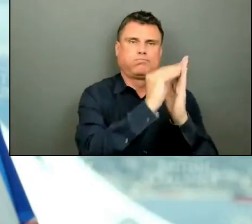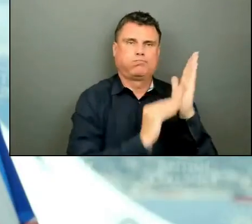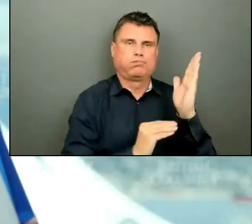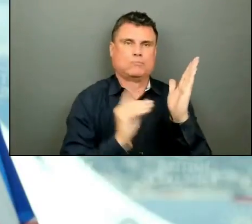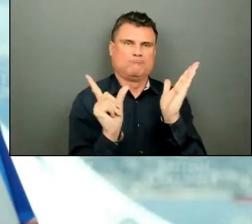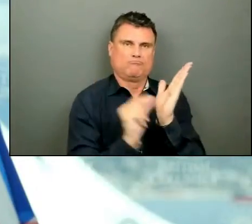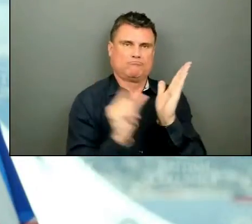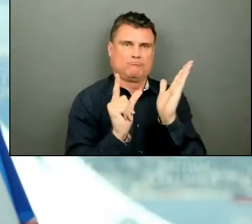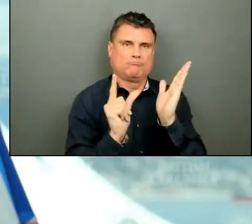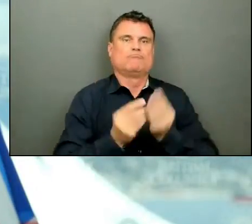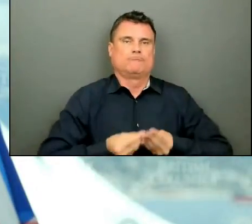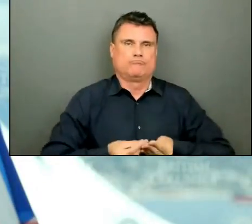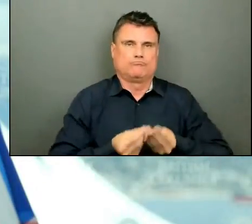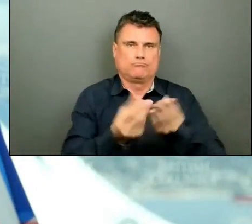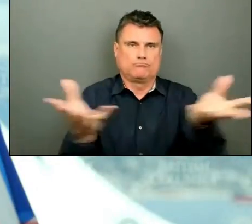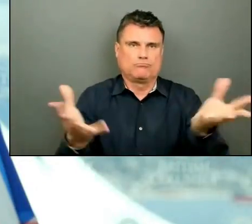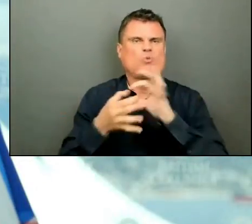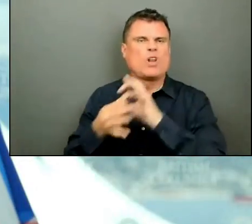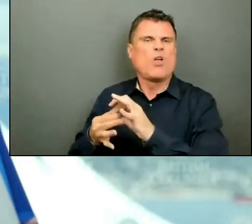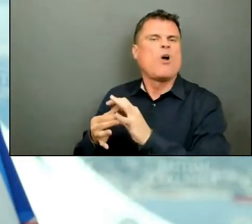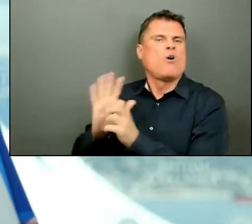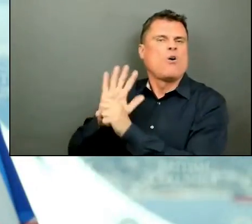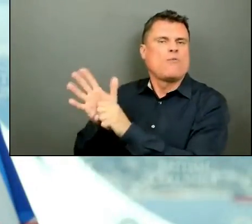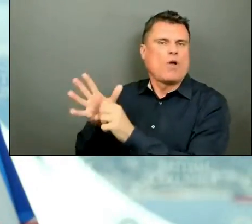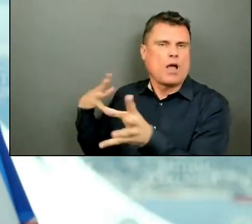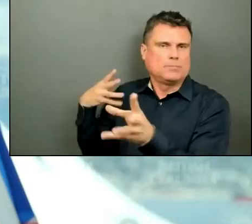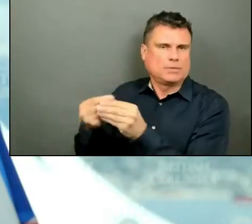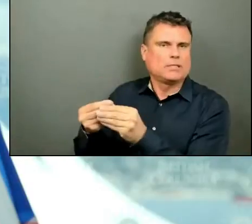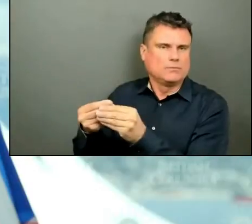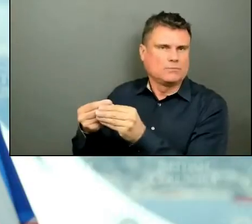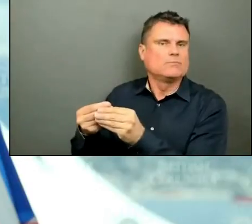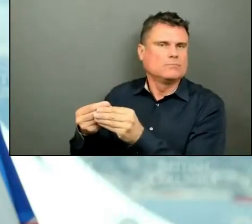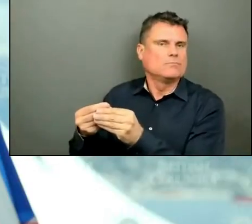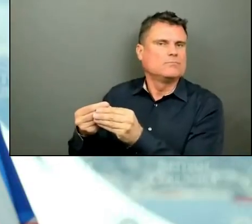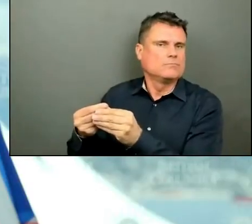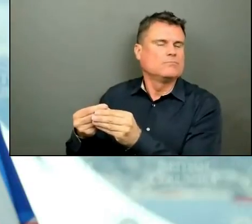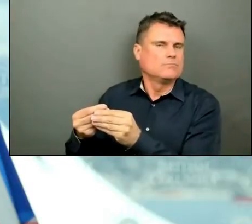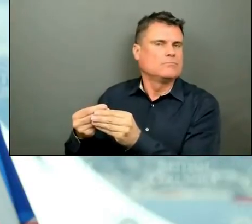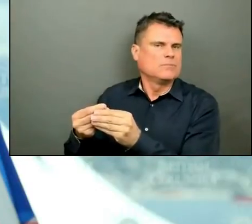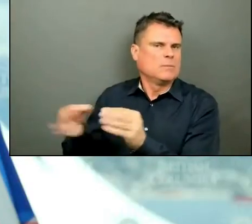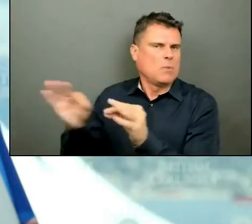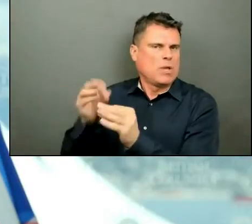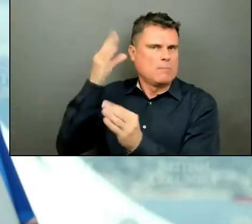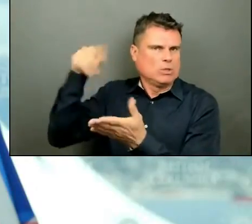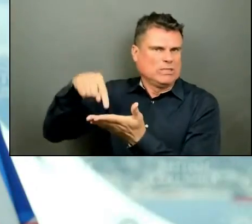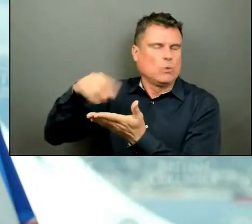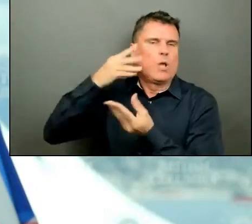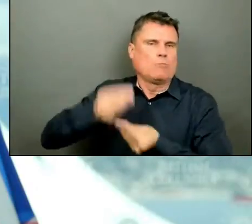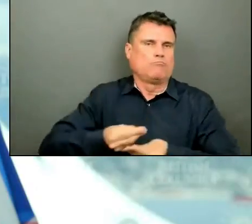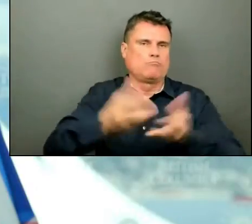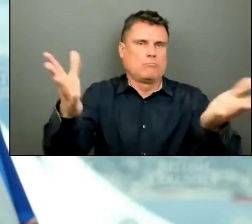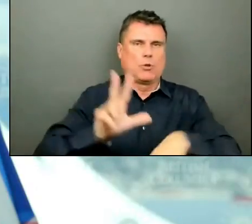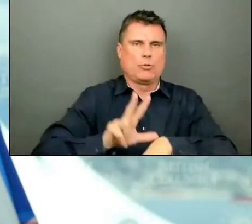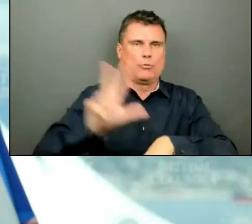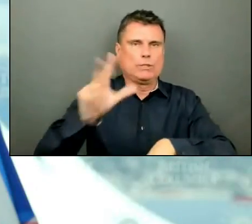other relevant information at approximately 3 o'clock. On Monday will be the next in person briefing with doctor hen